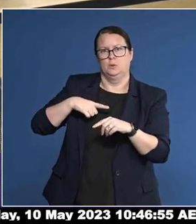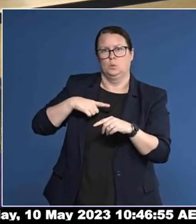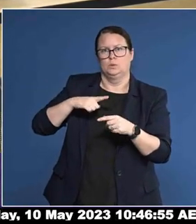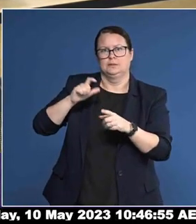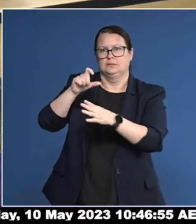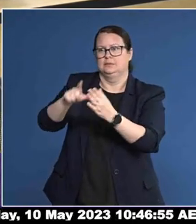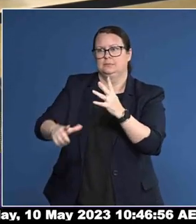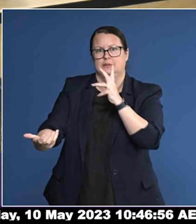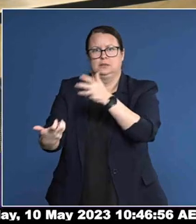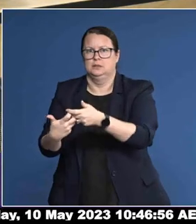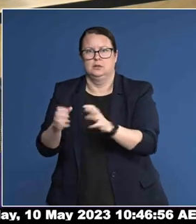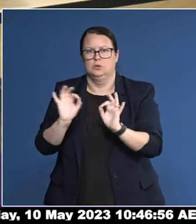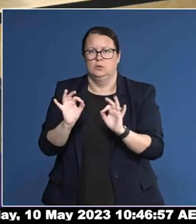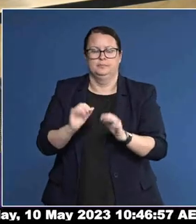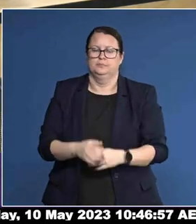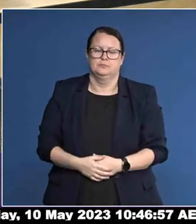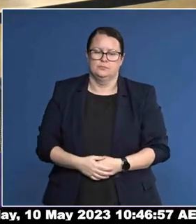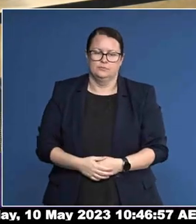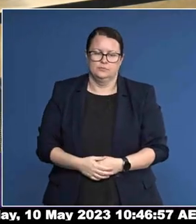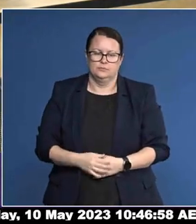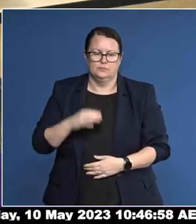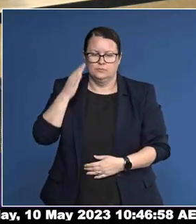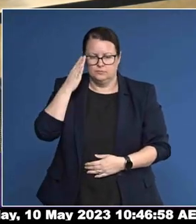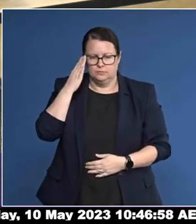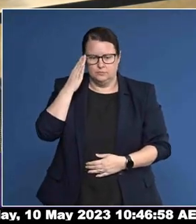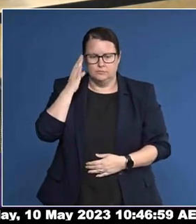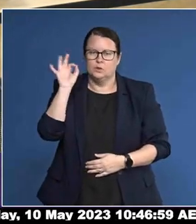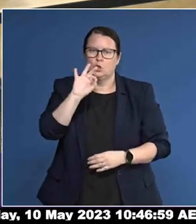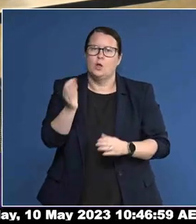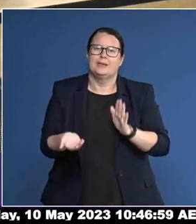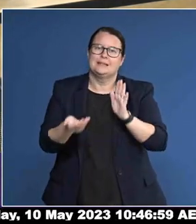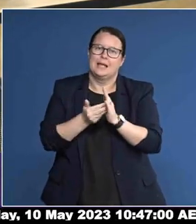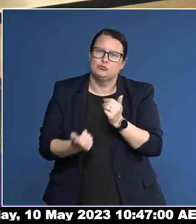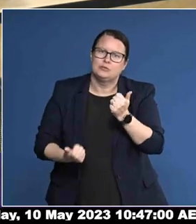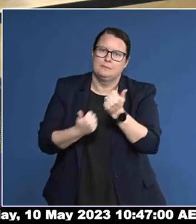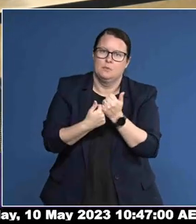No, I'm referring them to as additional support provided by the school to